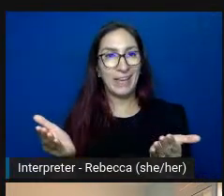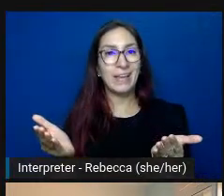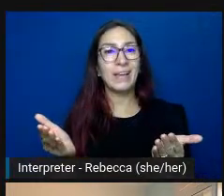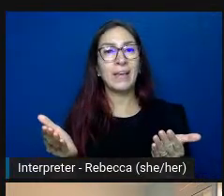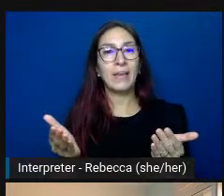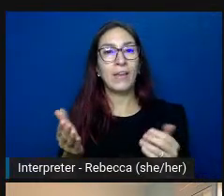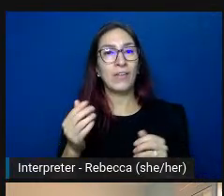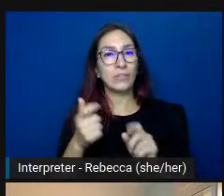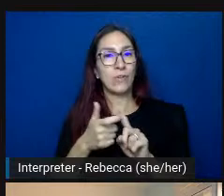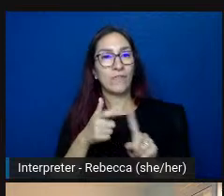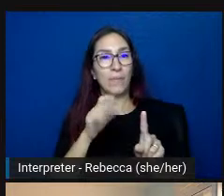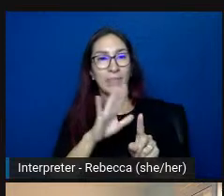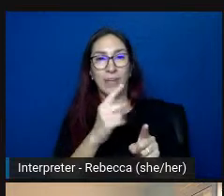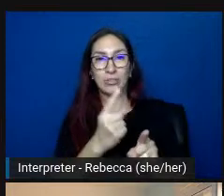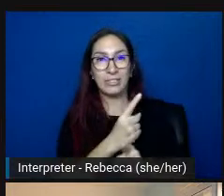But this one is interesting because it